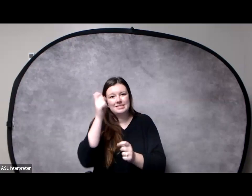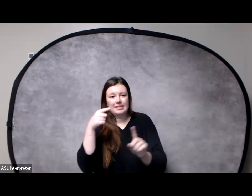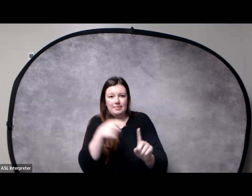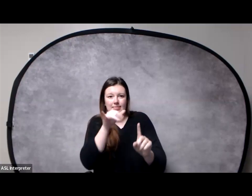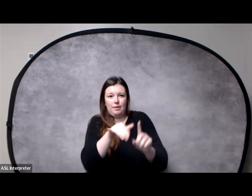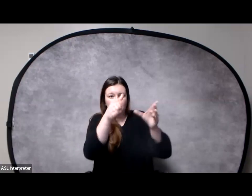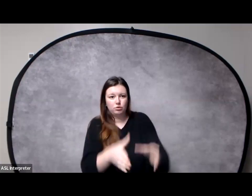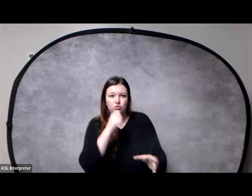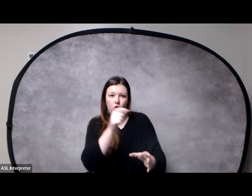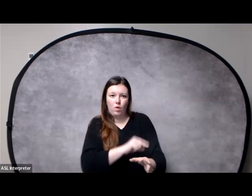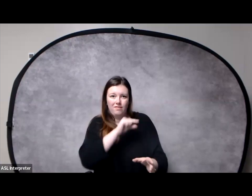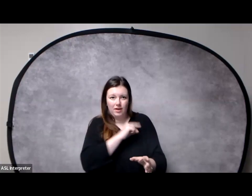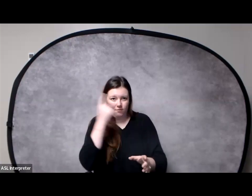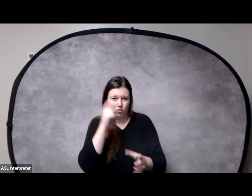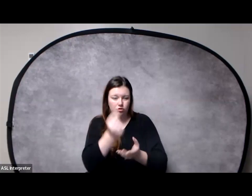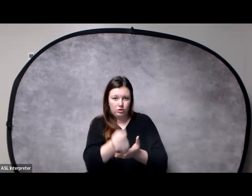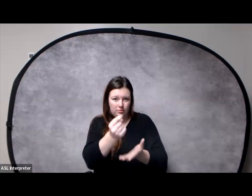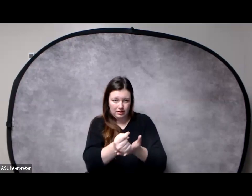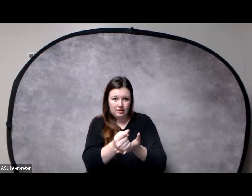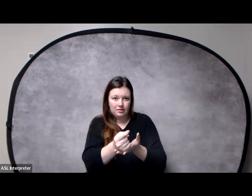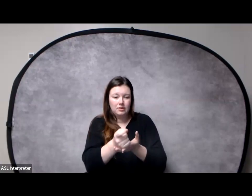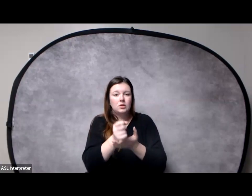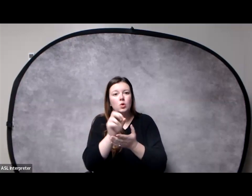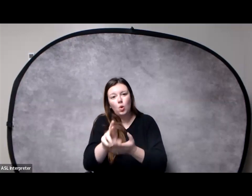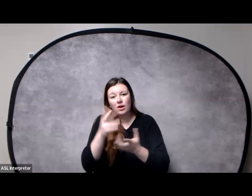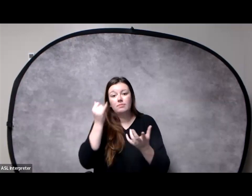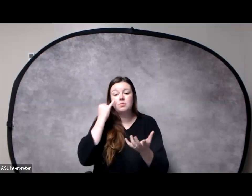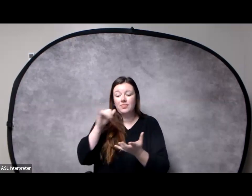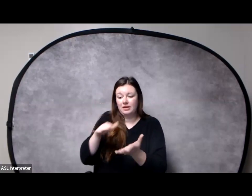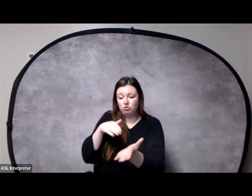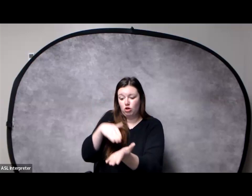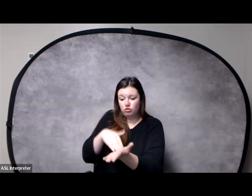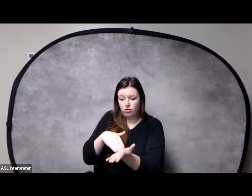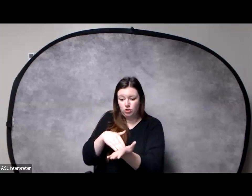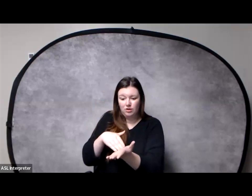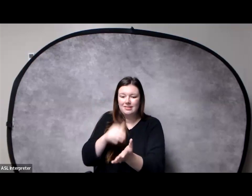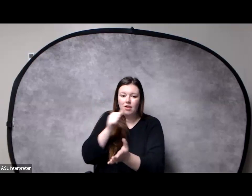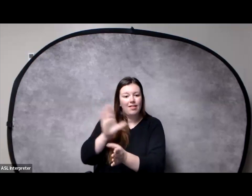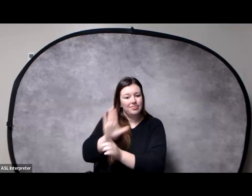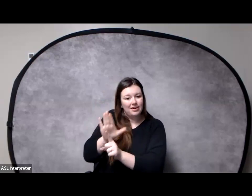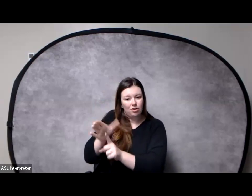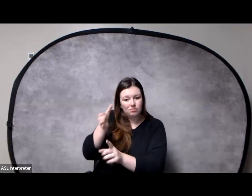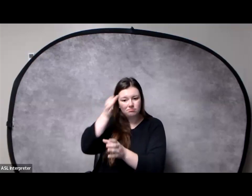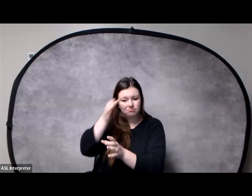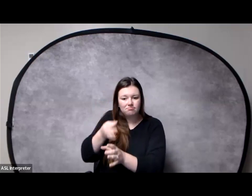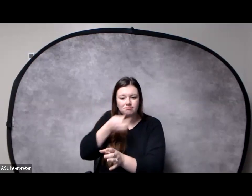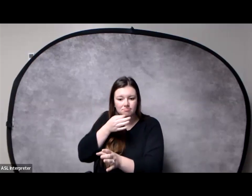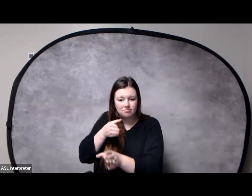where the treatment is outside the scope of the practice of the physician or where the person with the disability has not consented to the treatment.